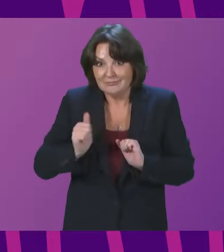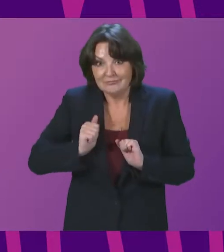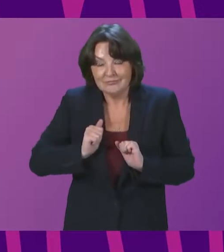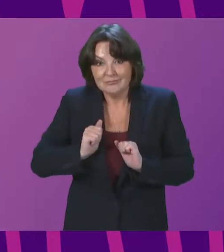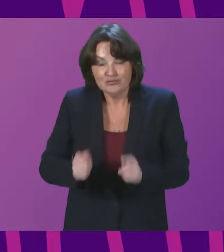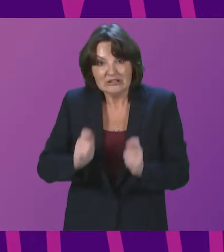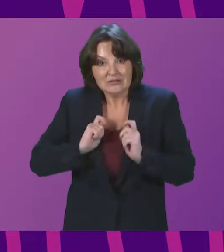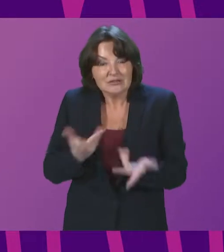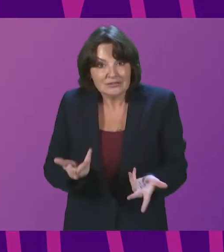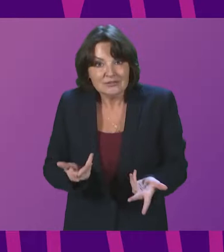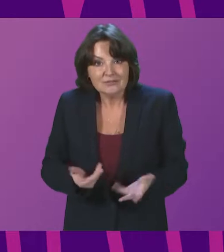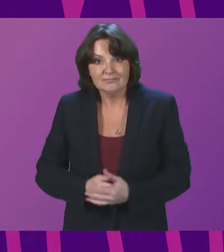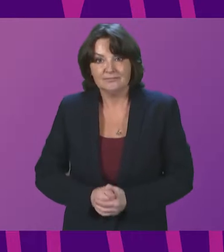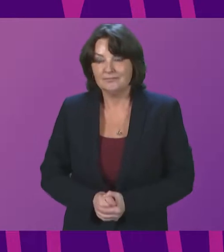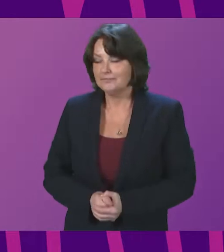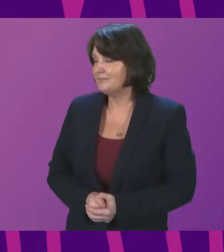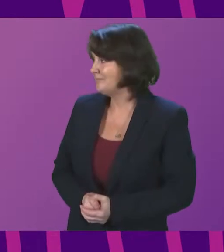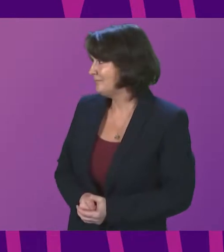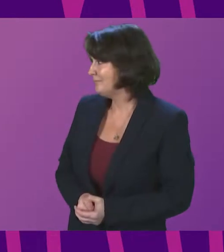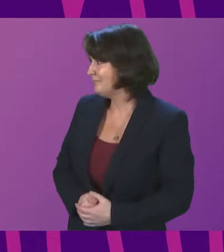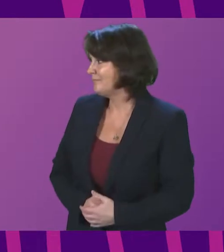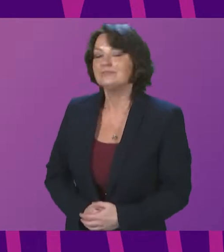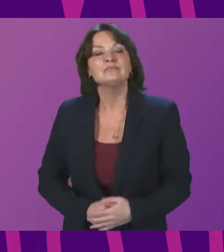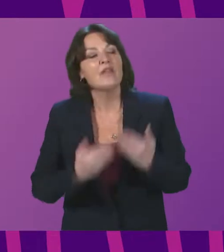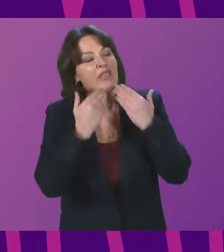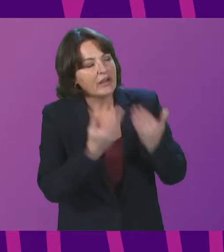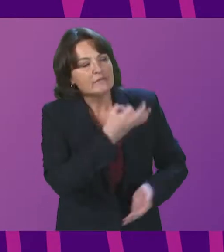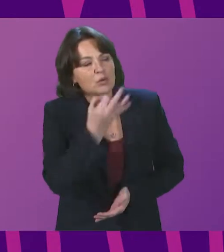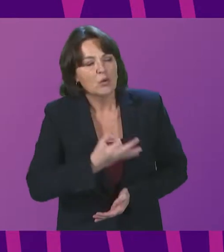I thank Stephanie Callaghan for that question and take this opportunity to acknowledge how